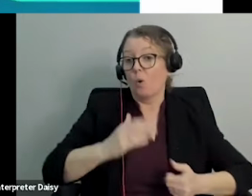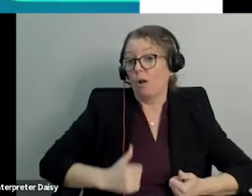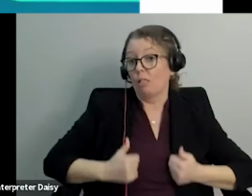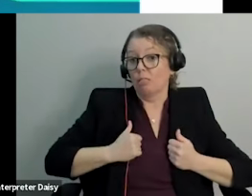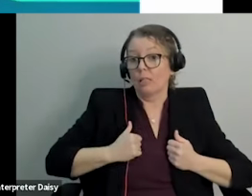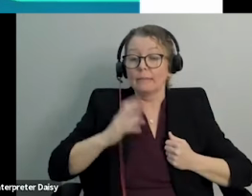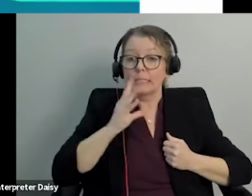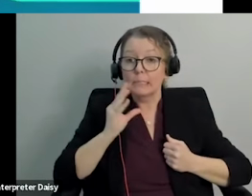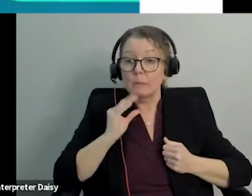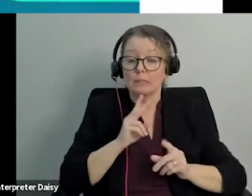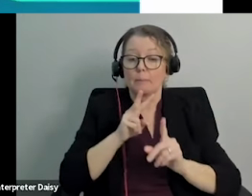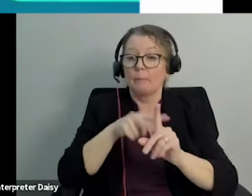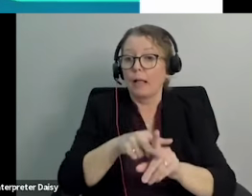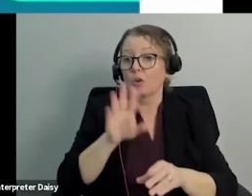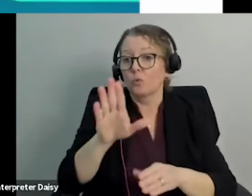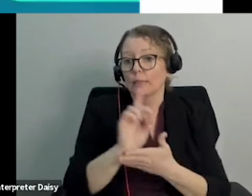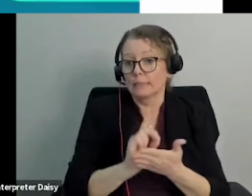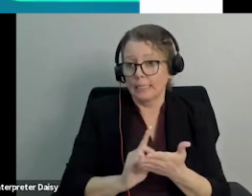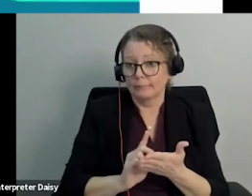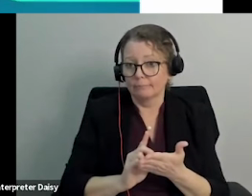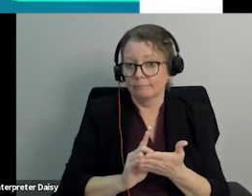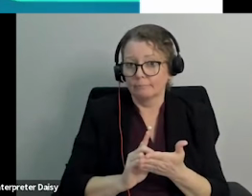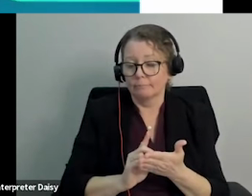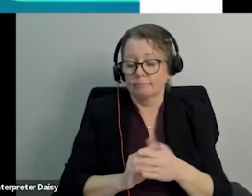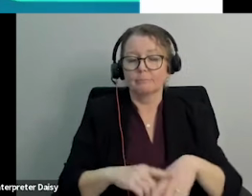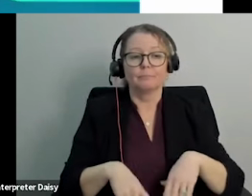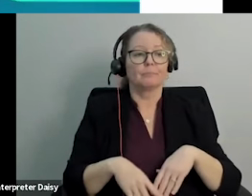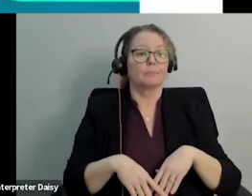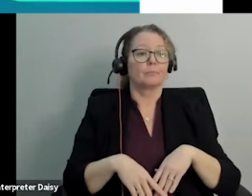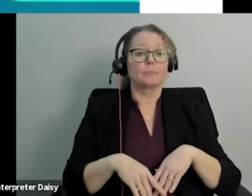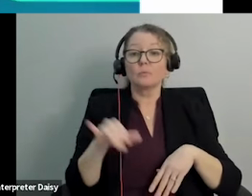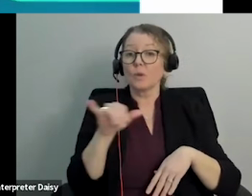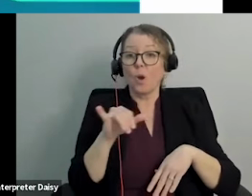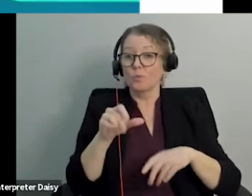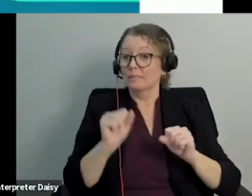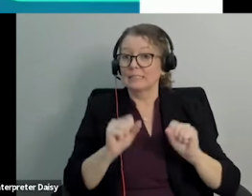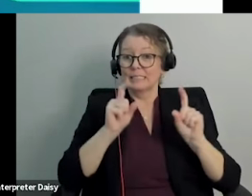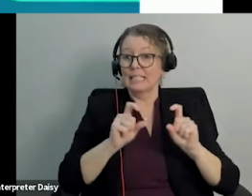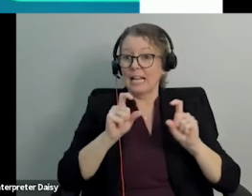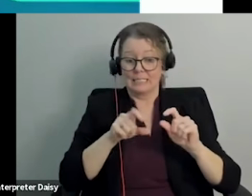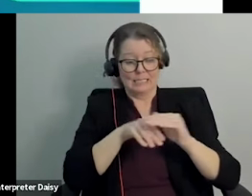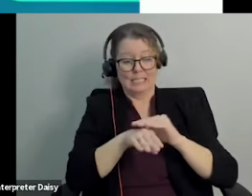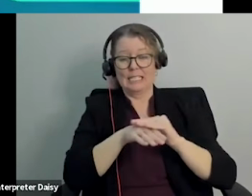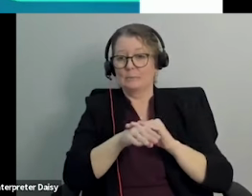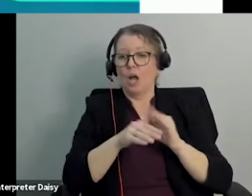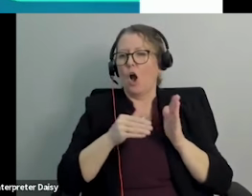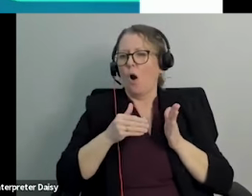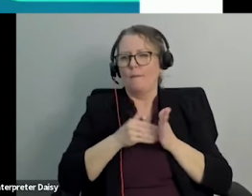to design with you. And last but not least, you can test accessibility early and often.